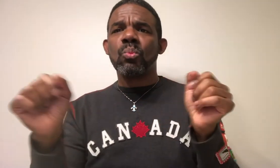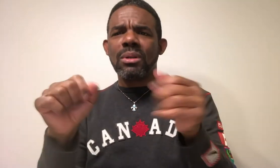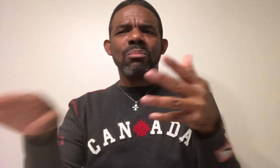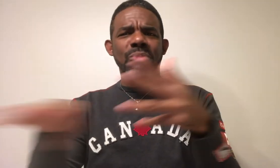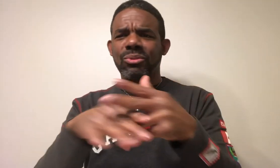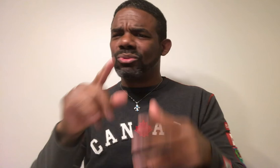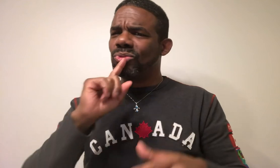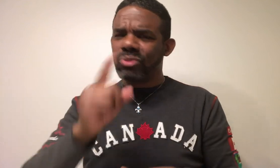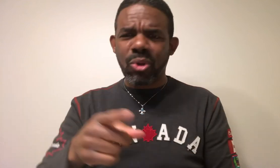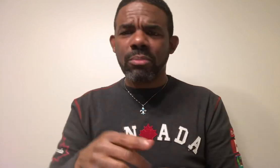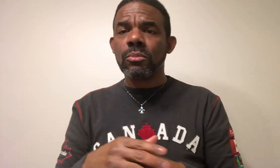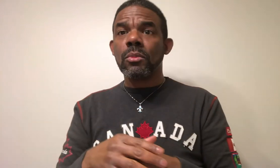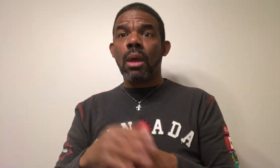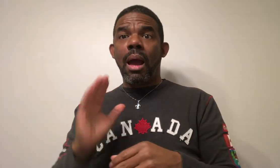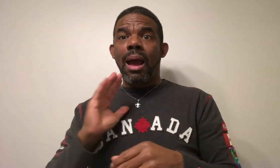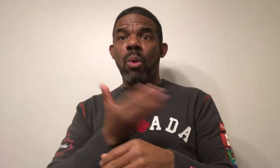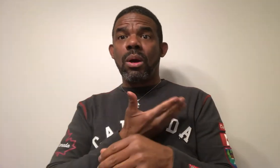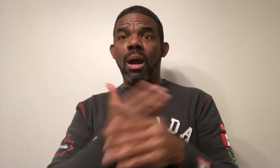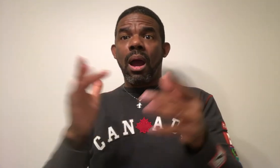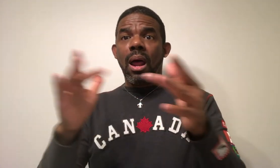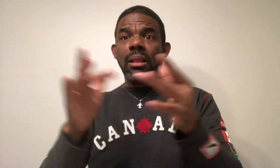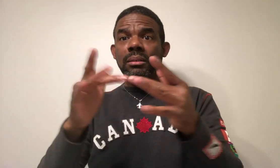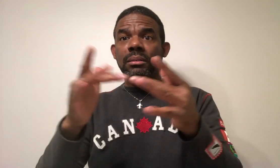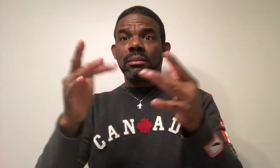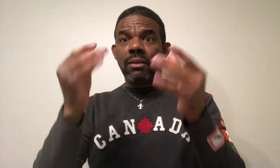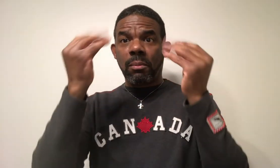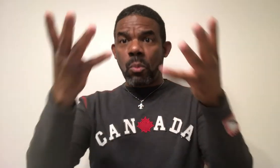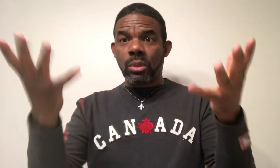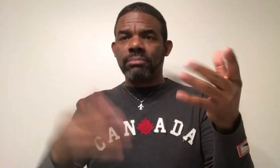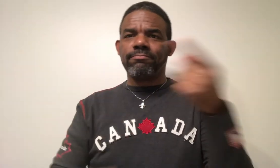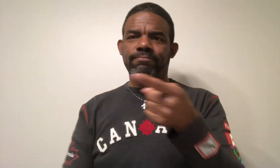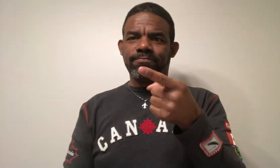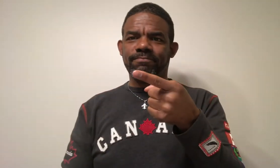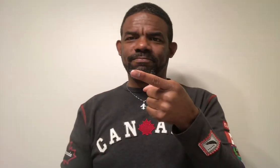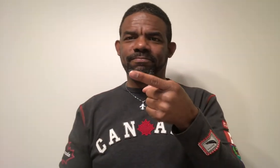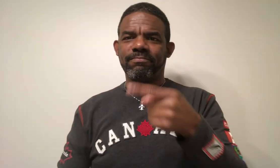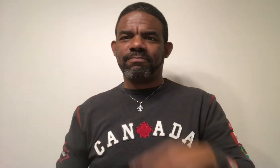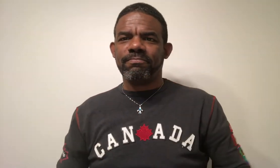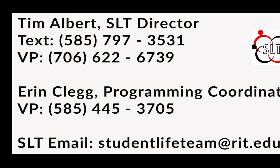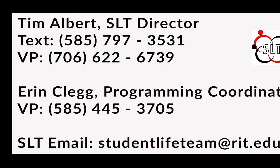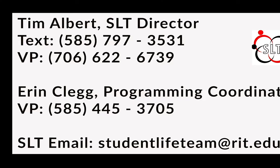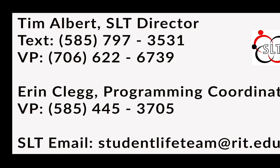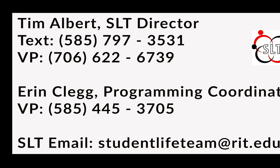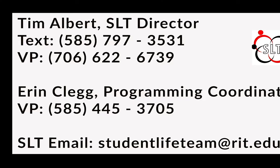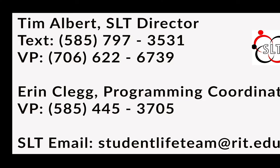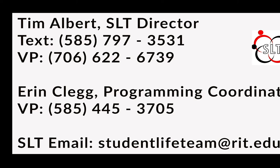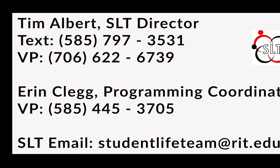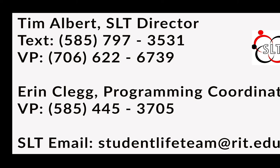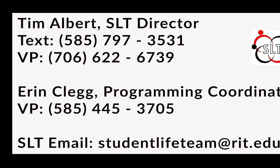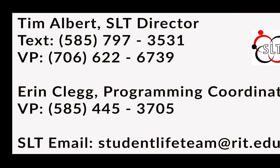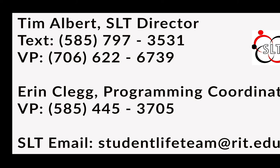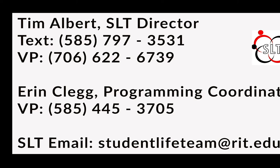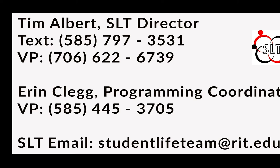We'd be happy to chat with you during the winter break, for sure. Our SLT contact information is here: